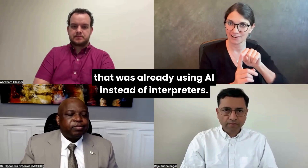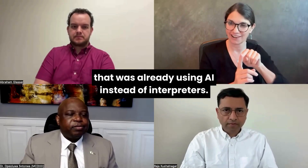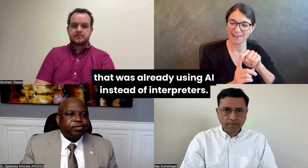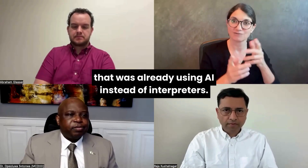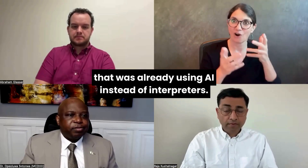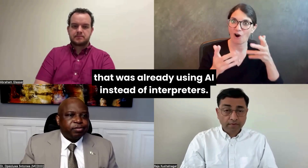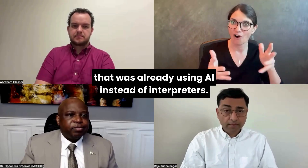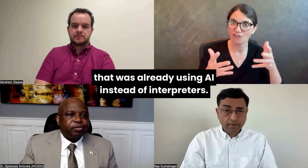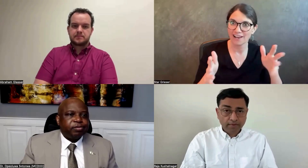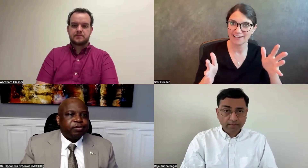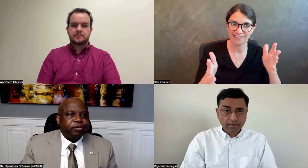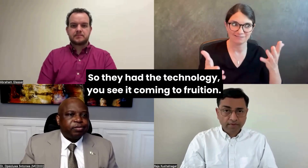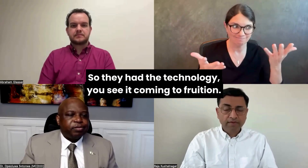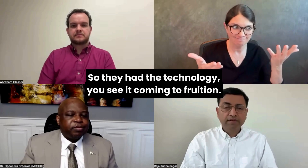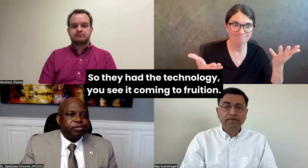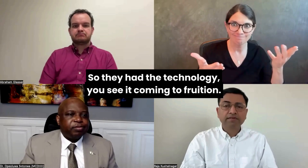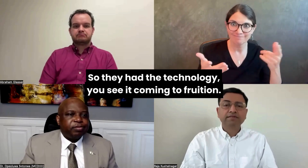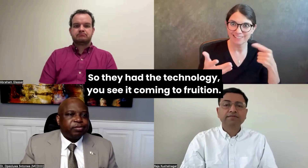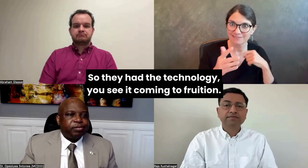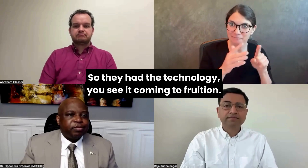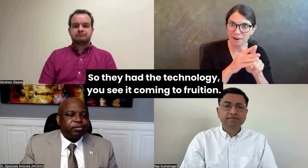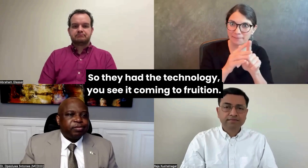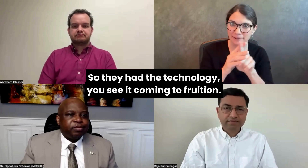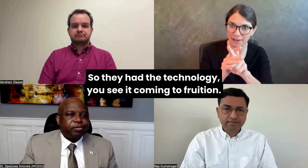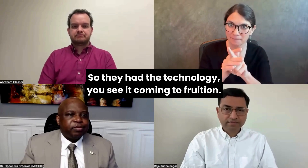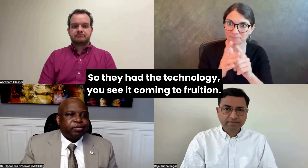So they had the technology, you see it coming to fruition.